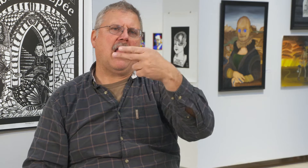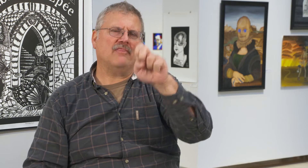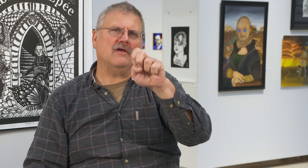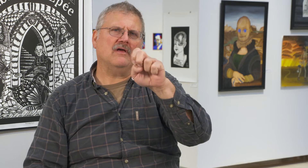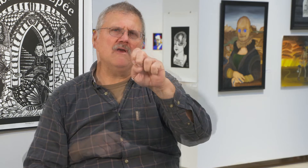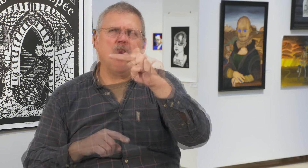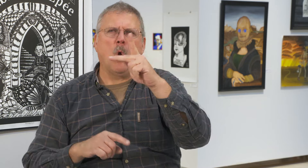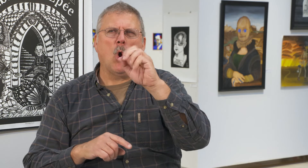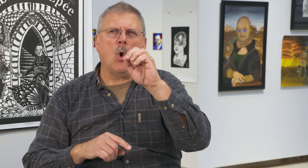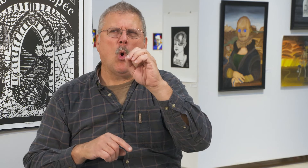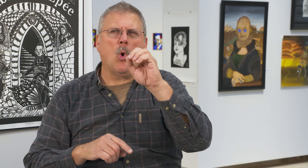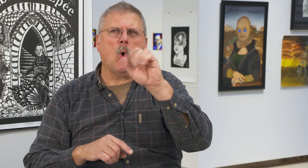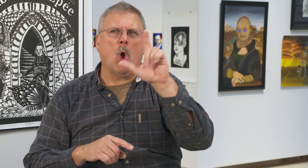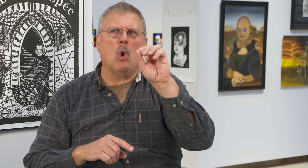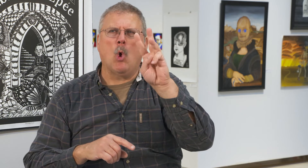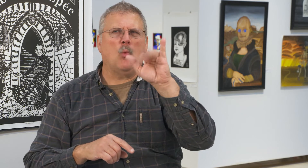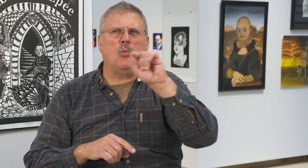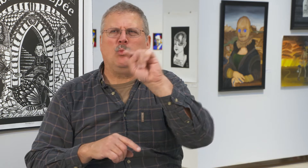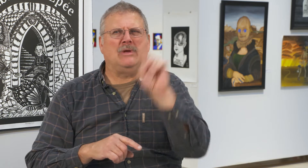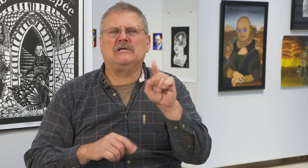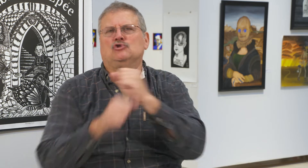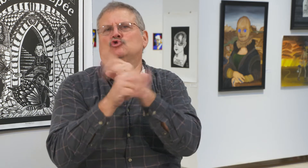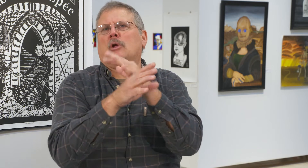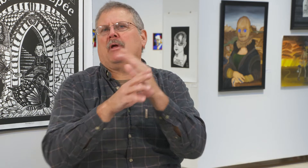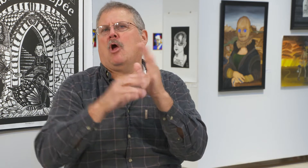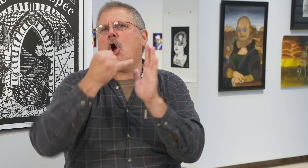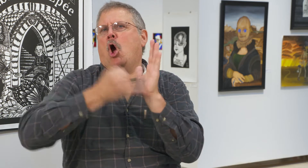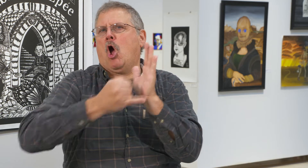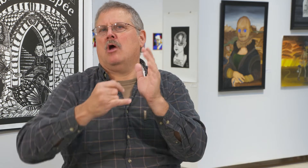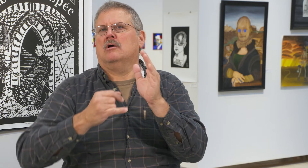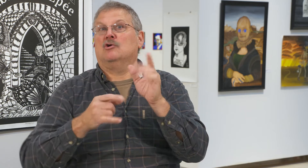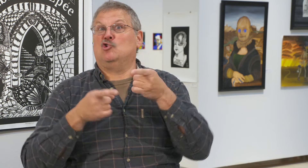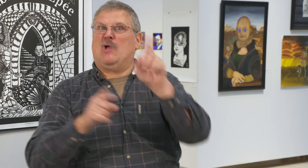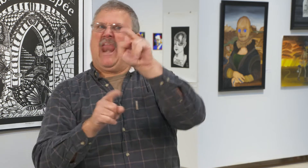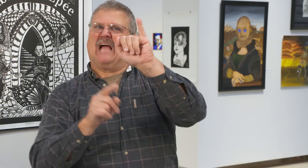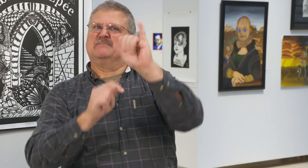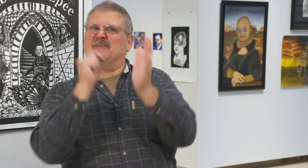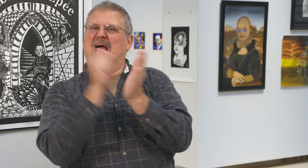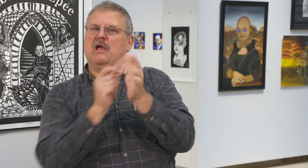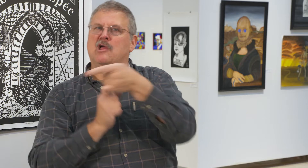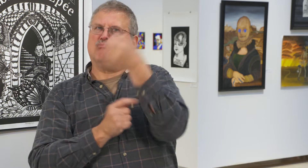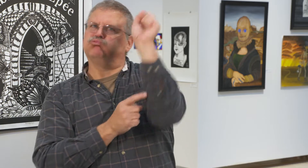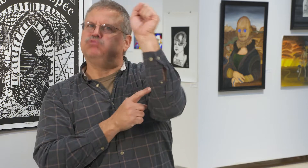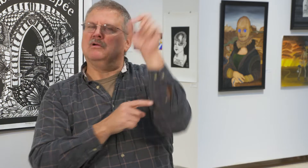Another artist who inspires me is Käthe Kollwitz, a German artist during the Nazi period in history.